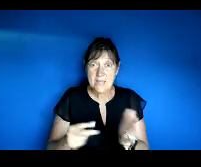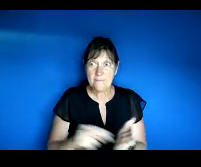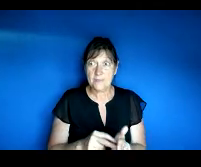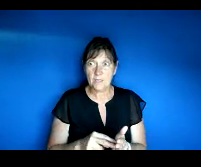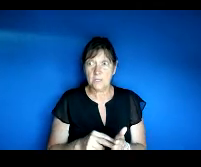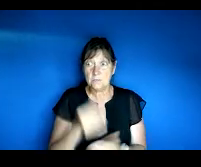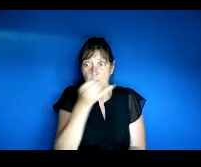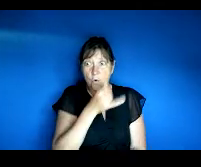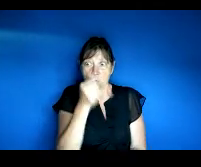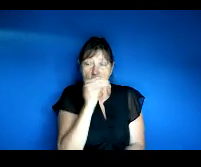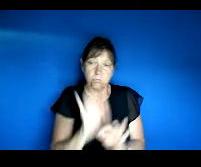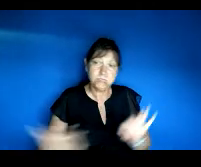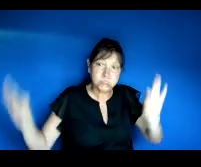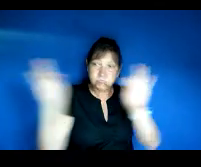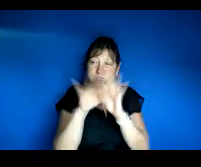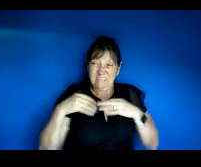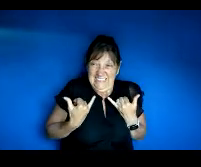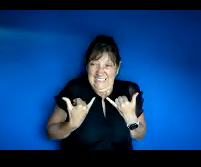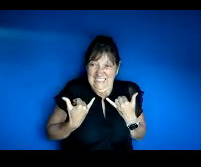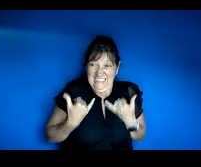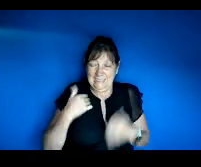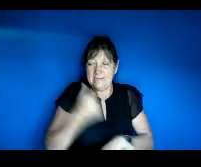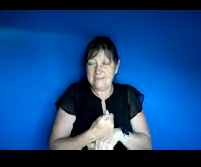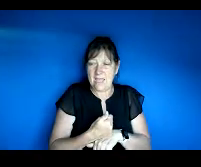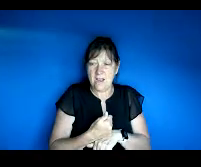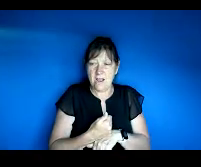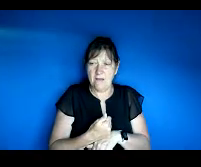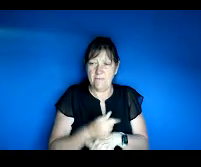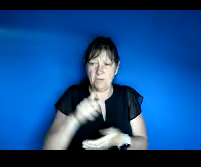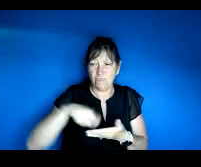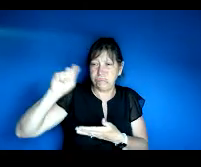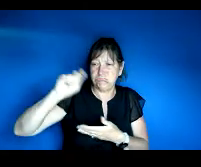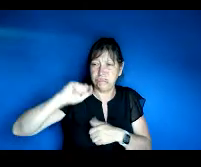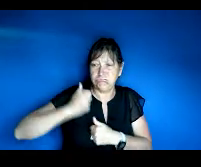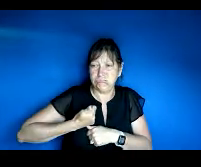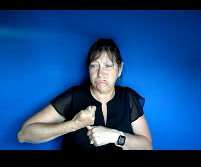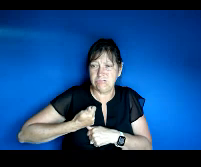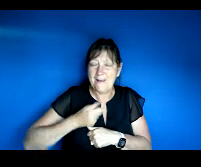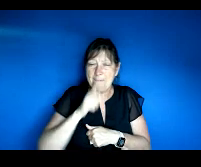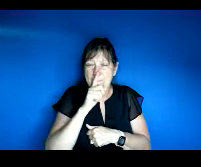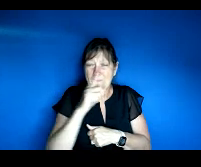urgent to necessarily get it set up for the sake of having the accommodation in place for that specific course.